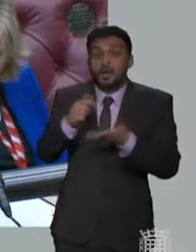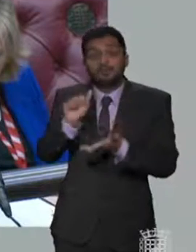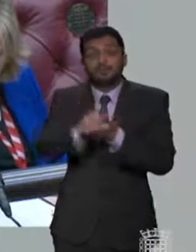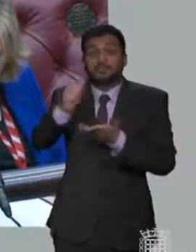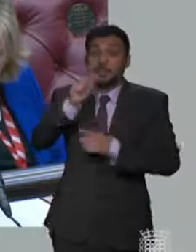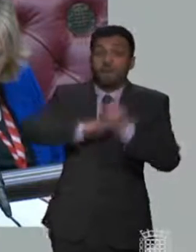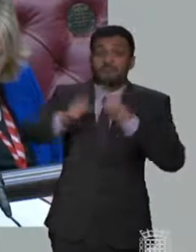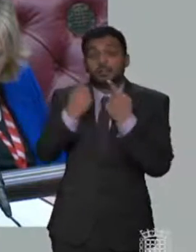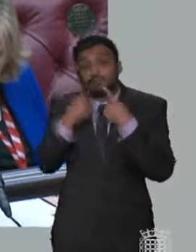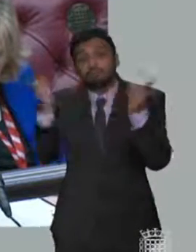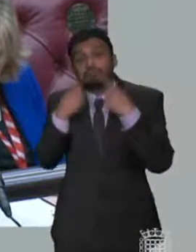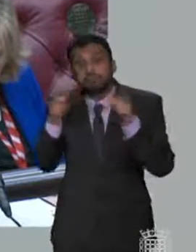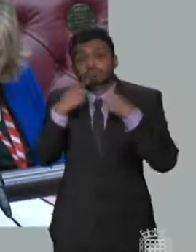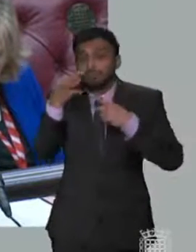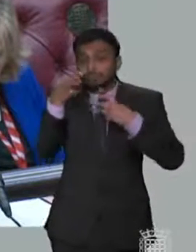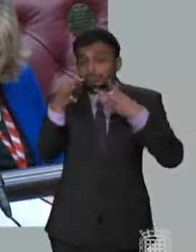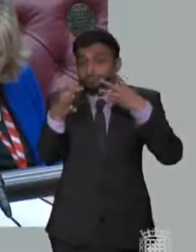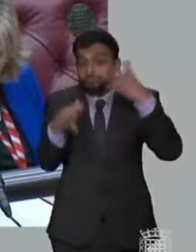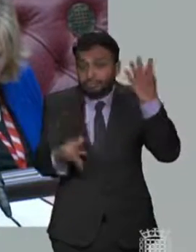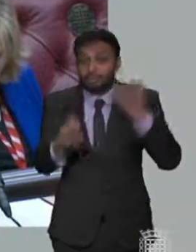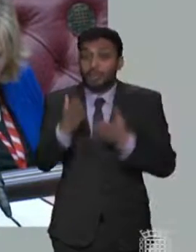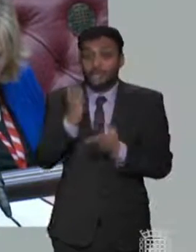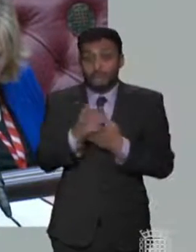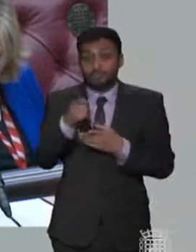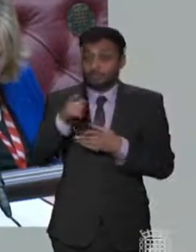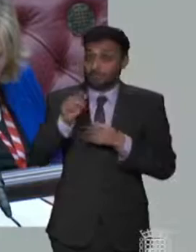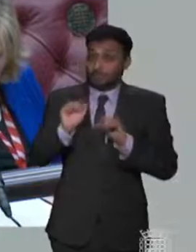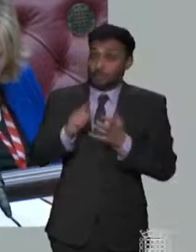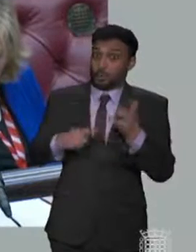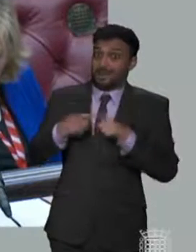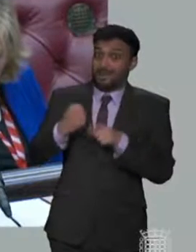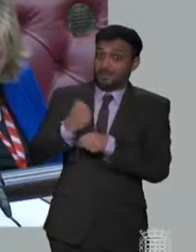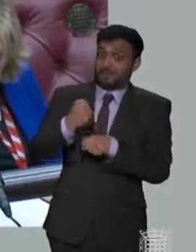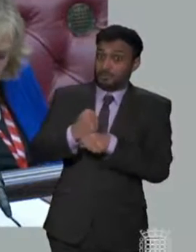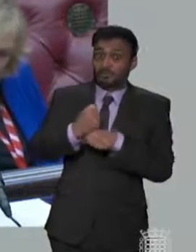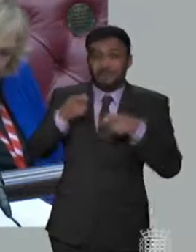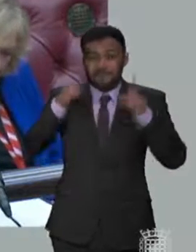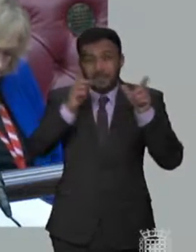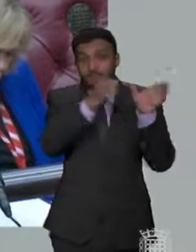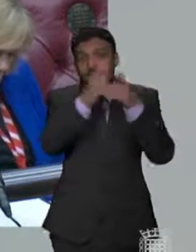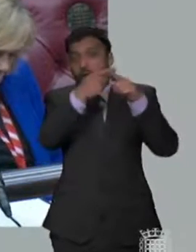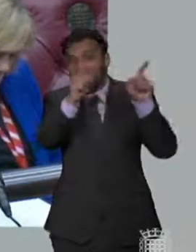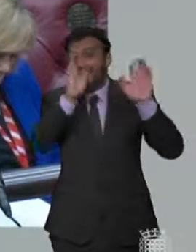will be for uk ministerial departments to comply with not for individual hospitals or schools this